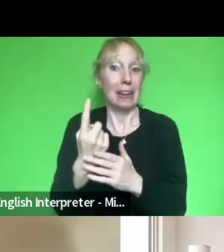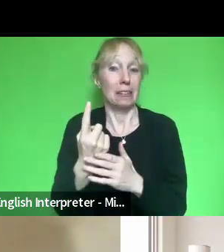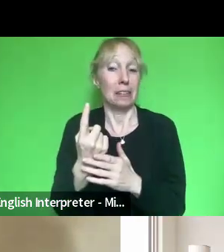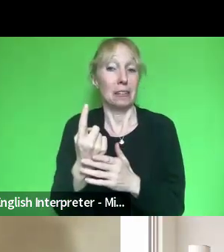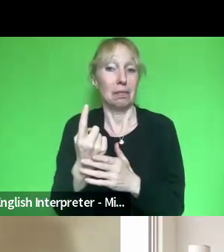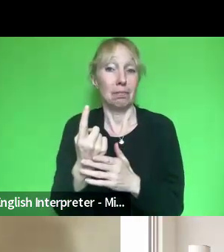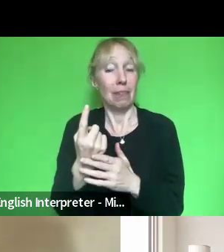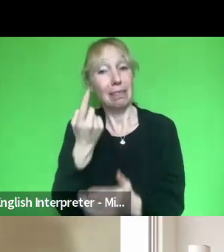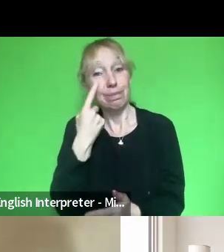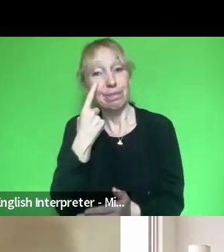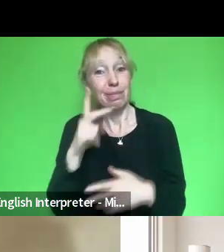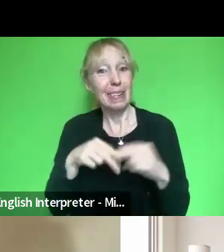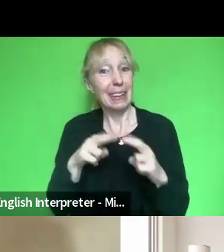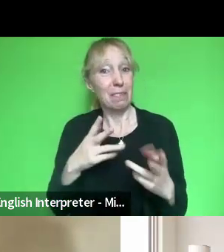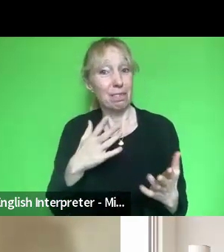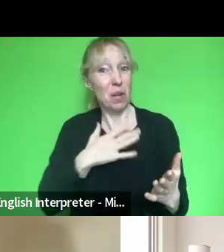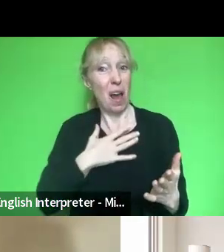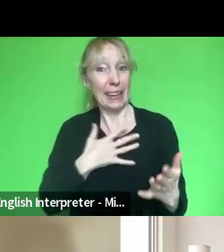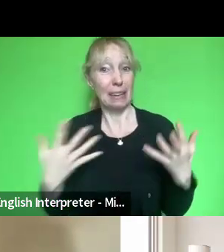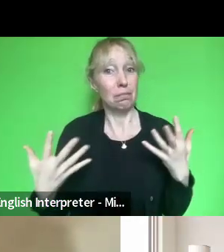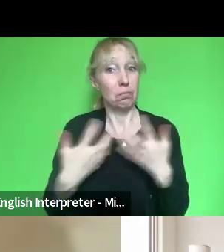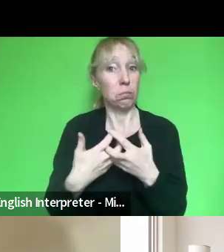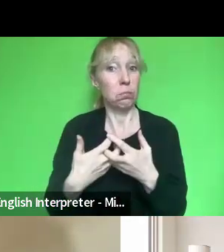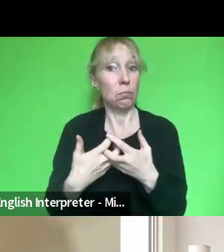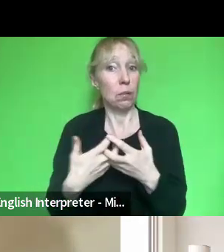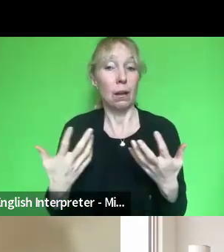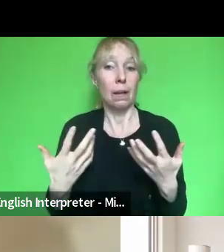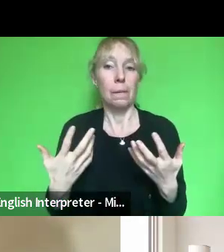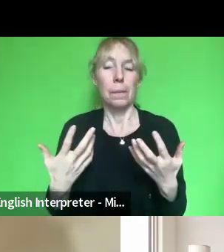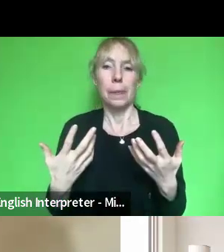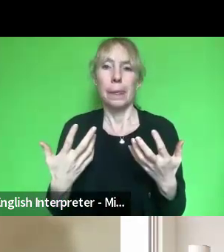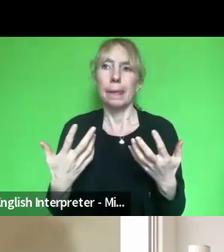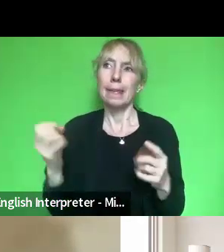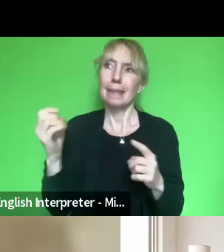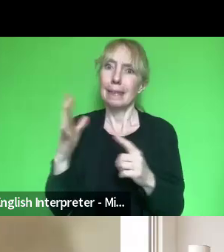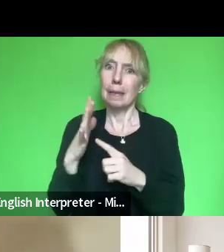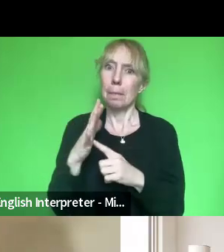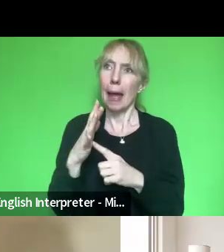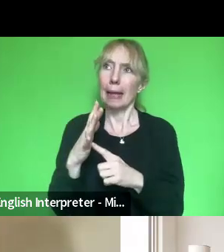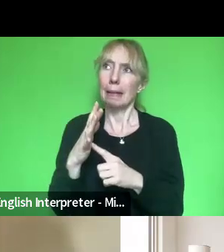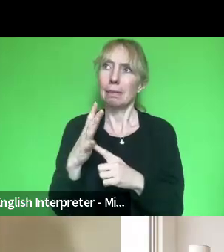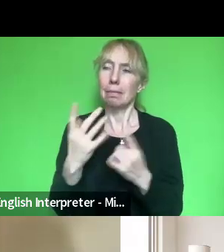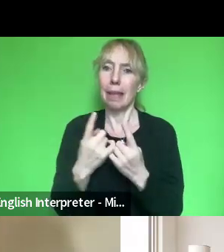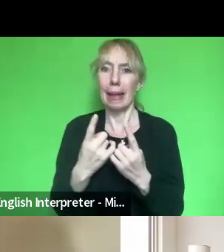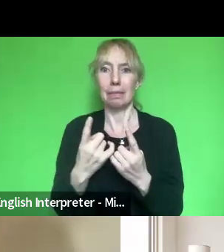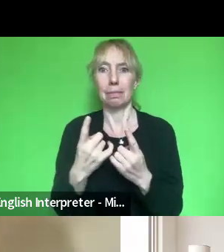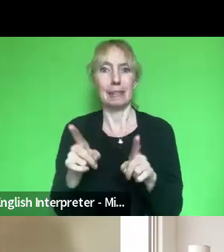that's the main thing. You know, as I said before, I think I've, I've never really had a set plan on what's next.